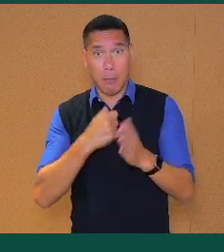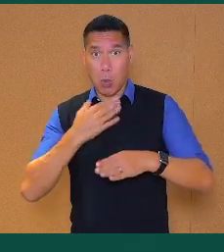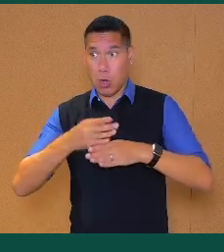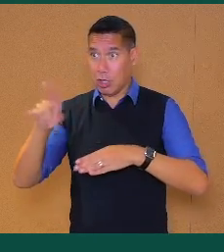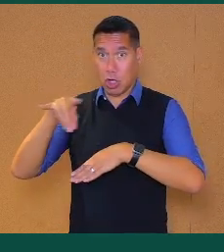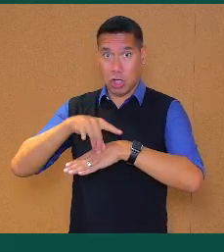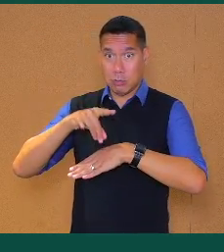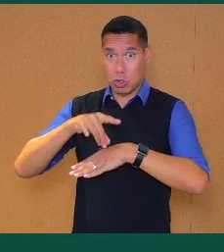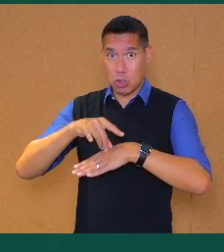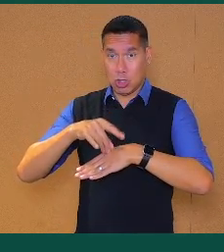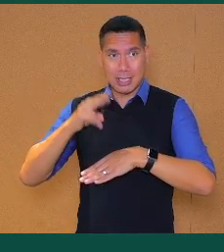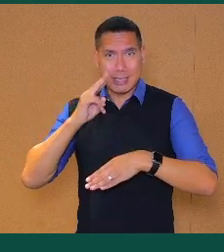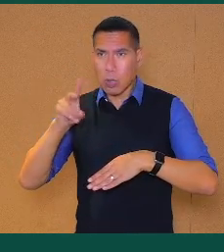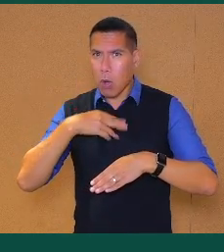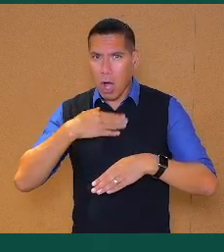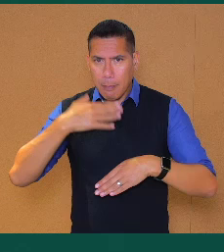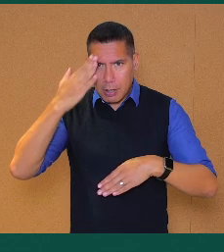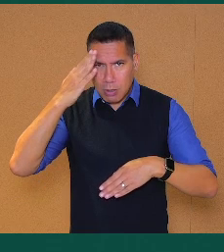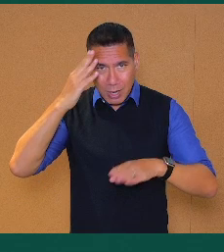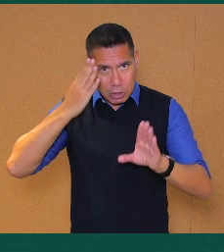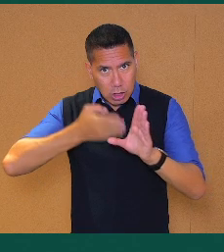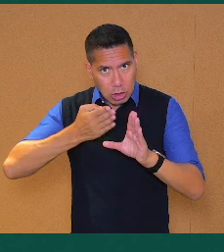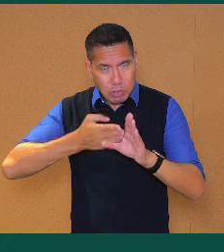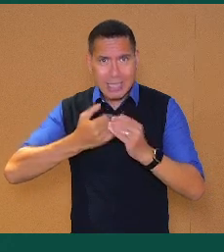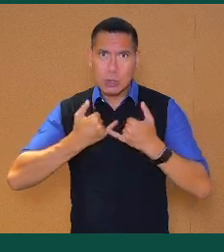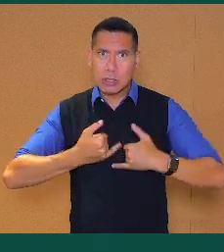I have seen how debilitating chronic mental and psychiatric illness can be, not just to patients, but for their